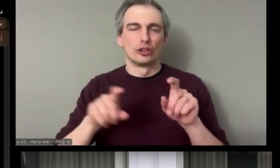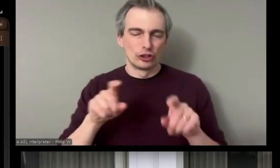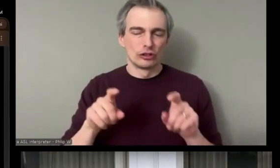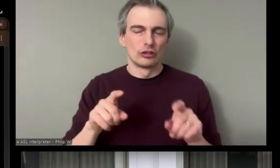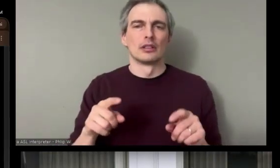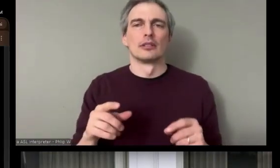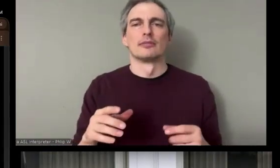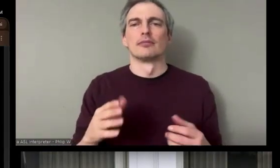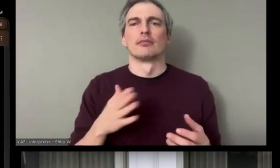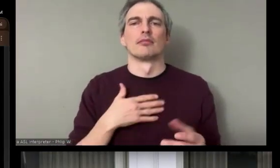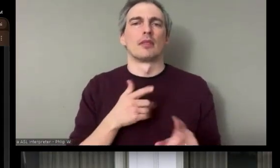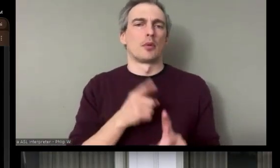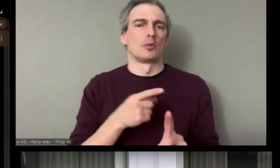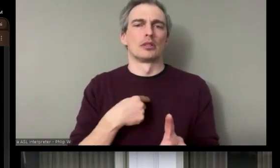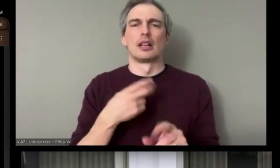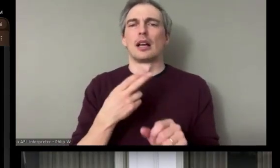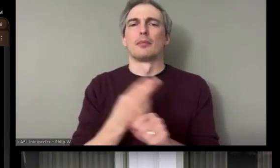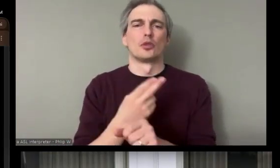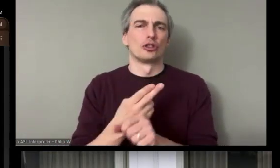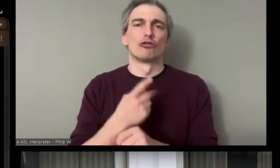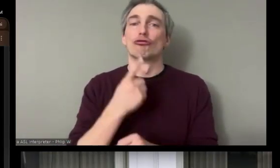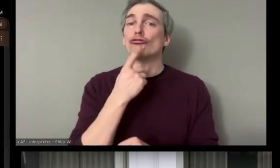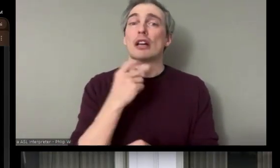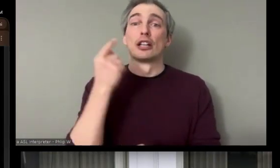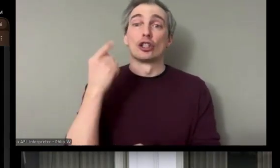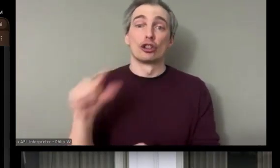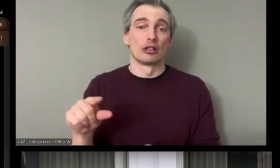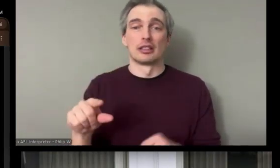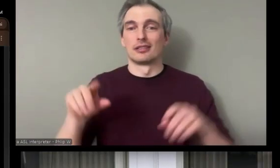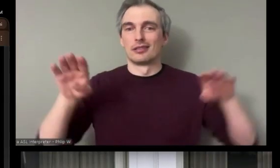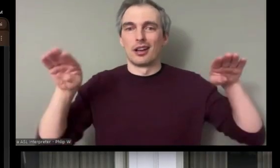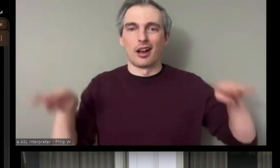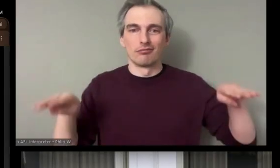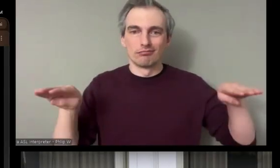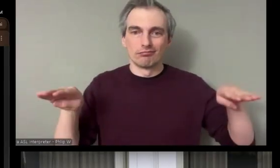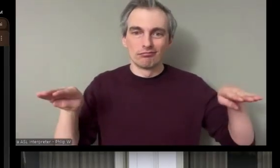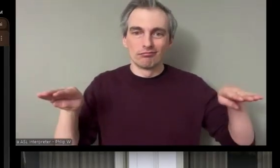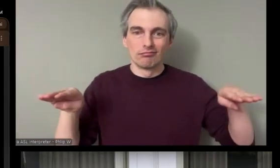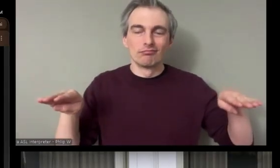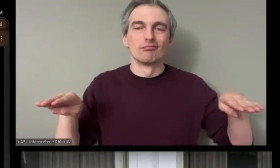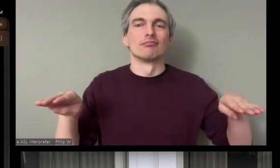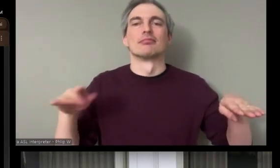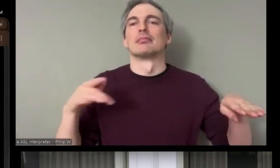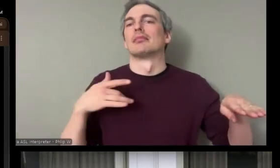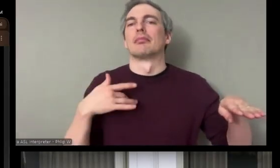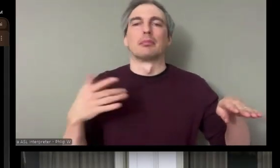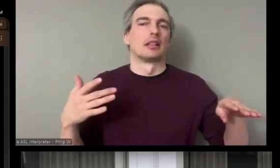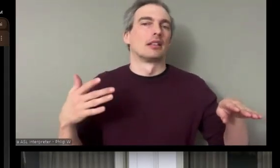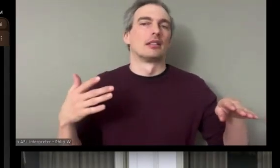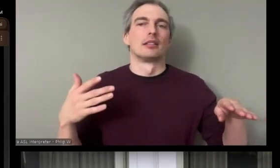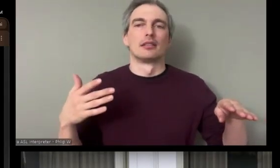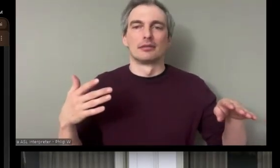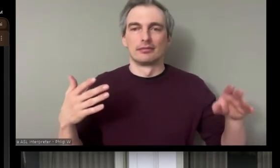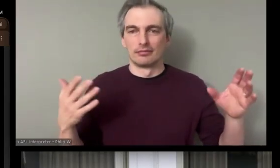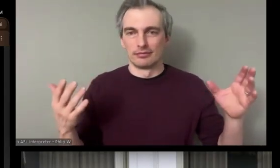I'm using red and green to say... Okay. These are kind of the -- traditionally the ones to know for accessibility. Don't do that.